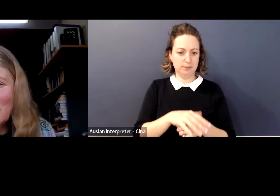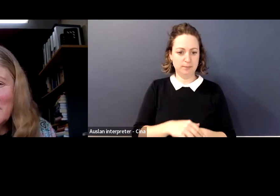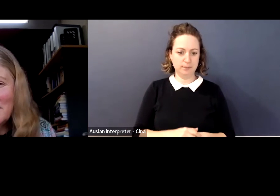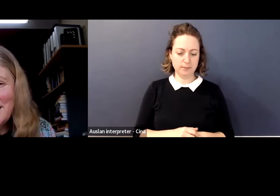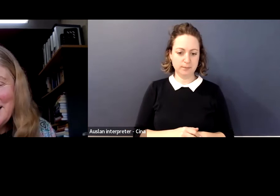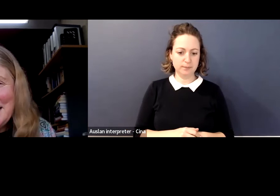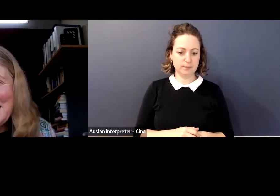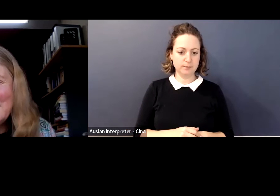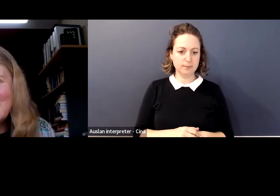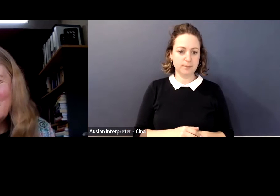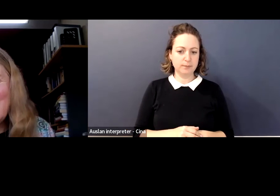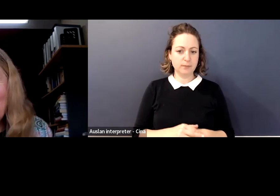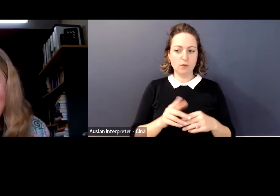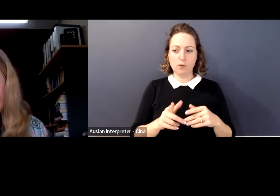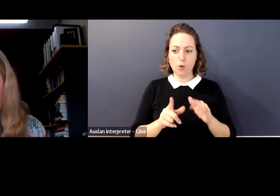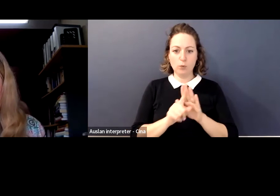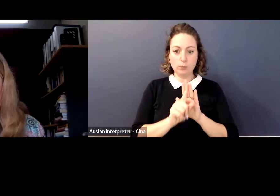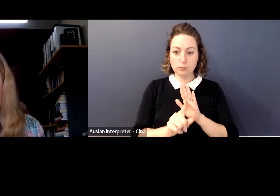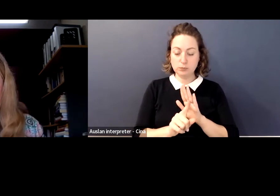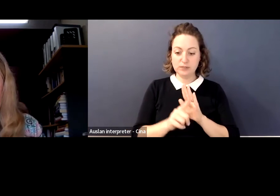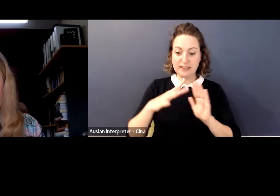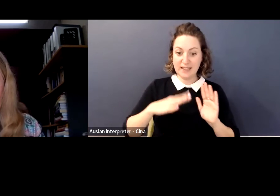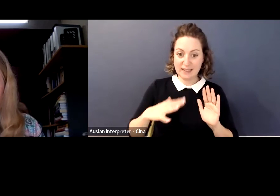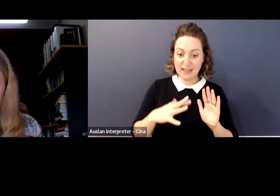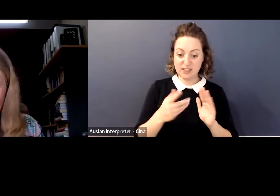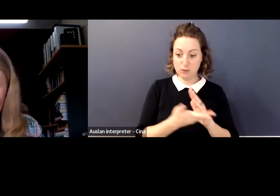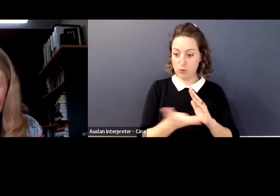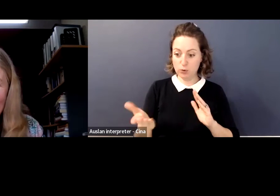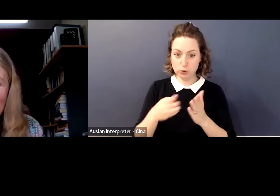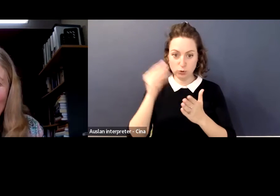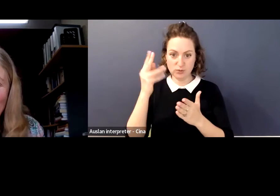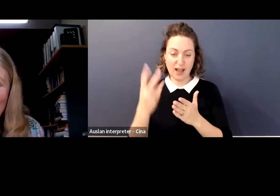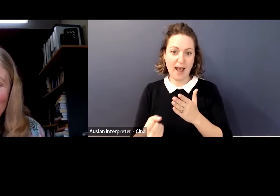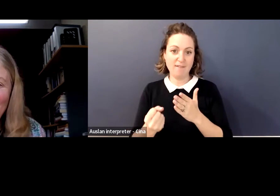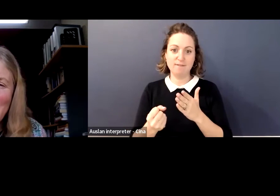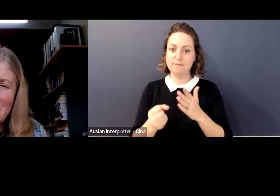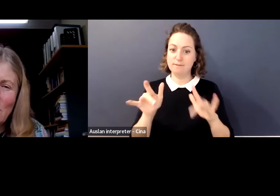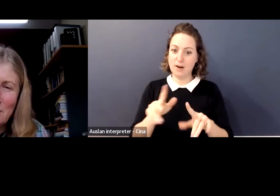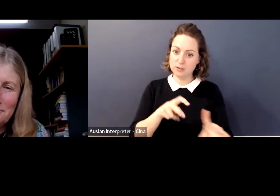serving the needs and identifying those students who do have an undiagnosed learning disorder.